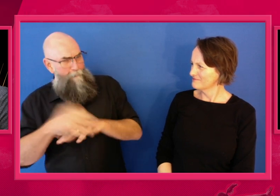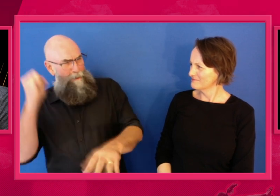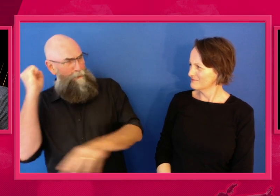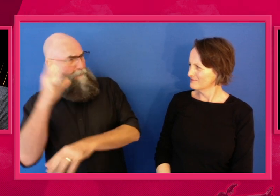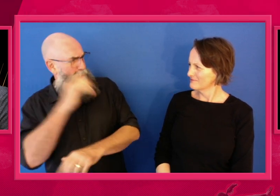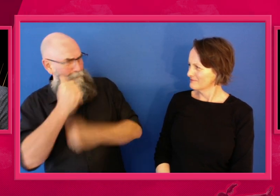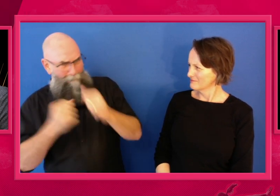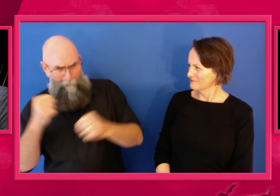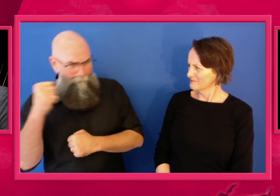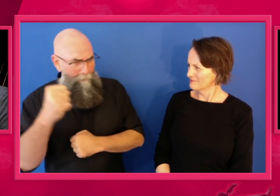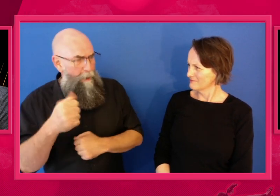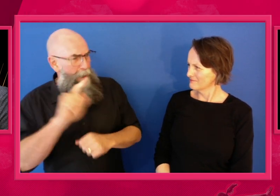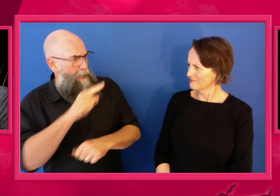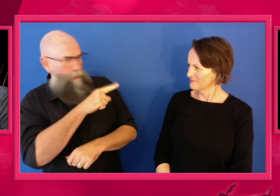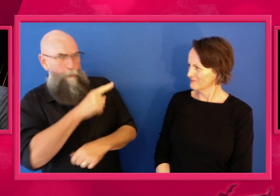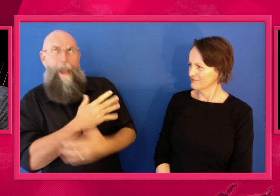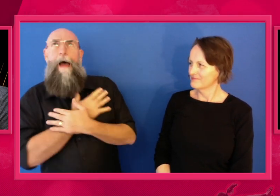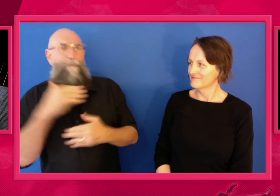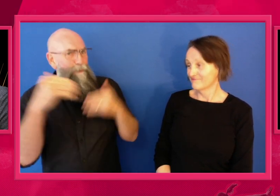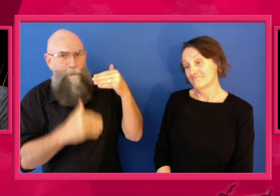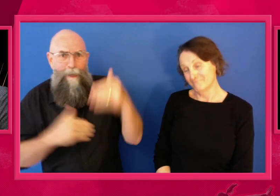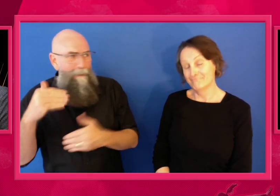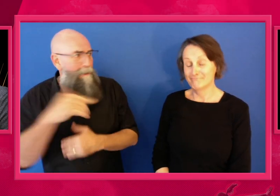Kurt Fearnley: I was gonna assume that you would have gone to the 4x100 metre 34 points